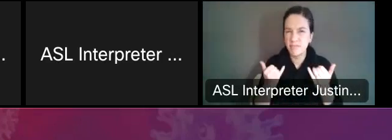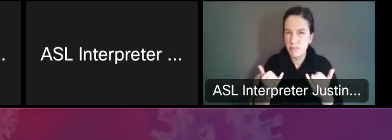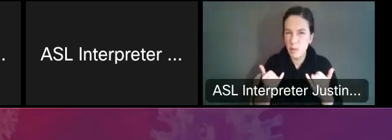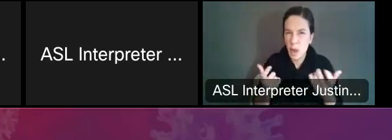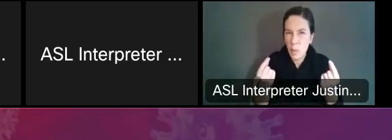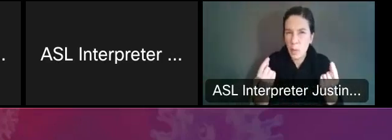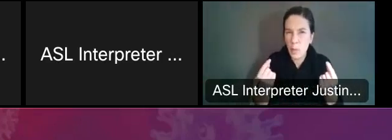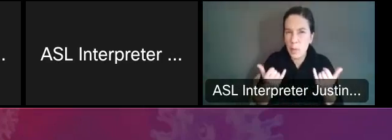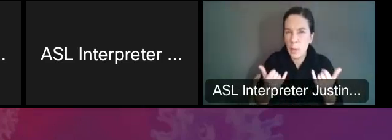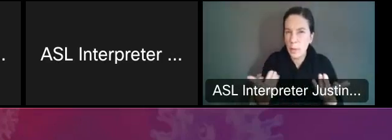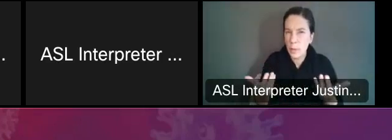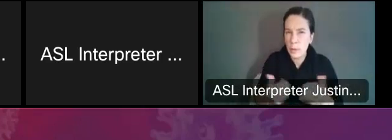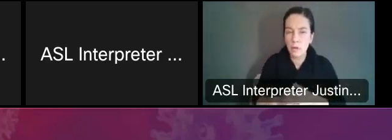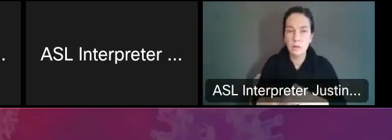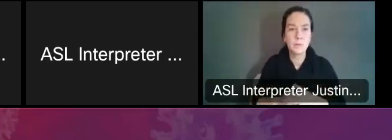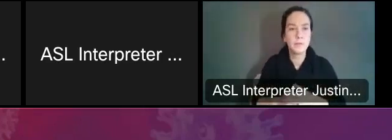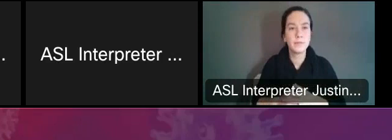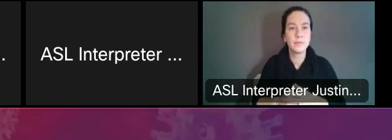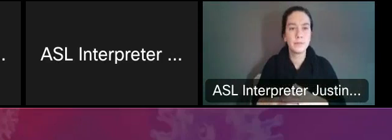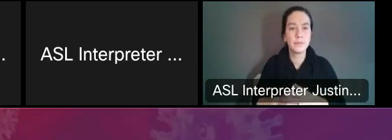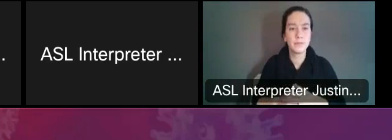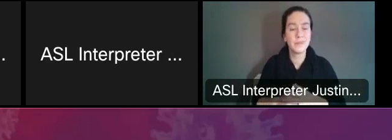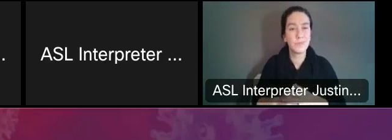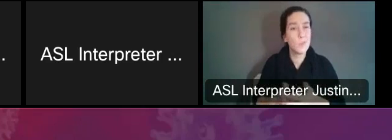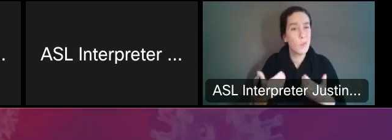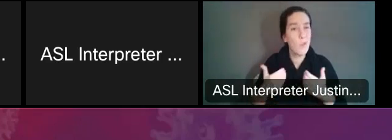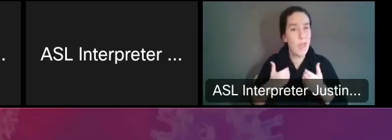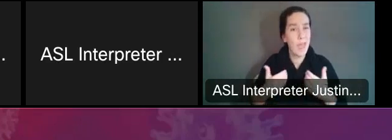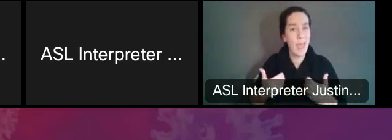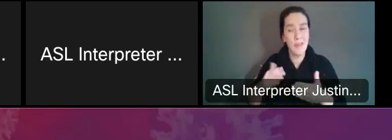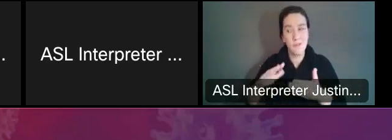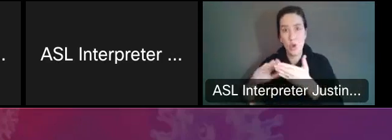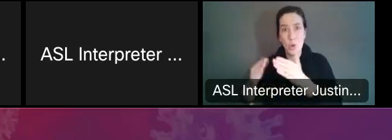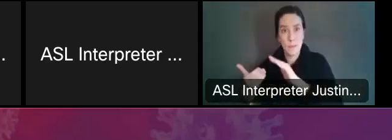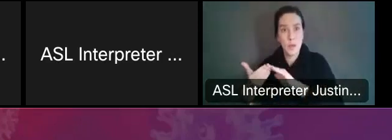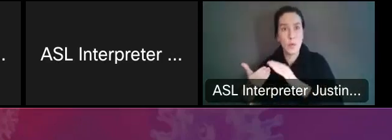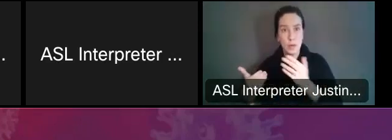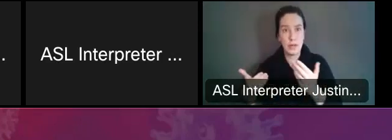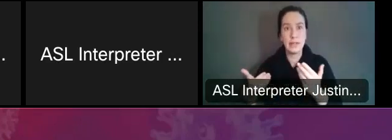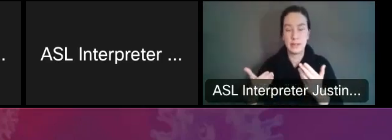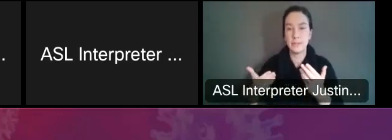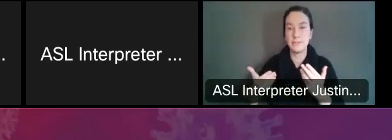Our diverse communities are a long way from being healed. For those of you that bear the weight and impact of these towns.